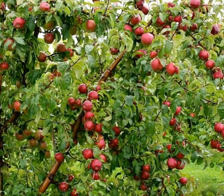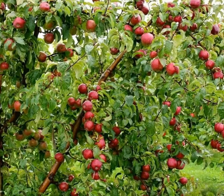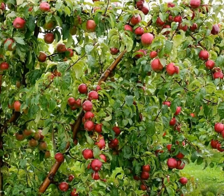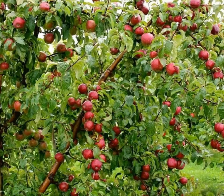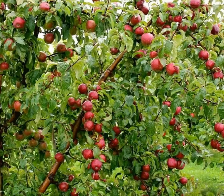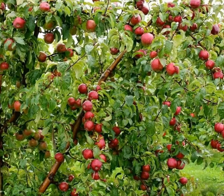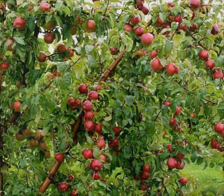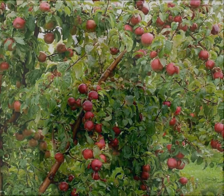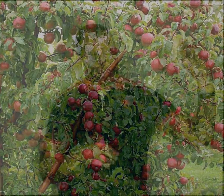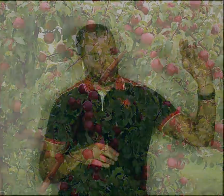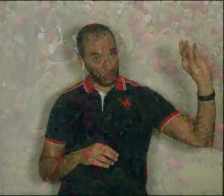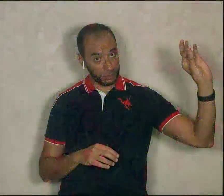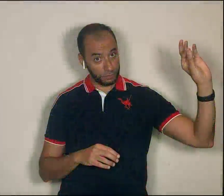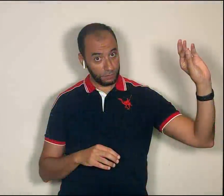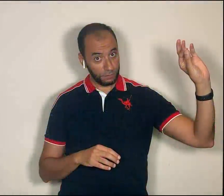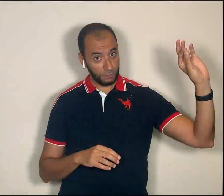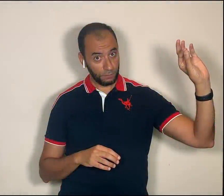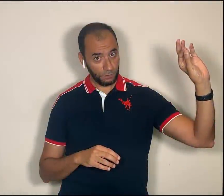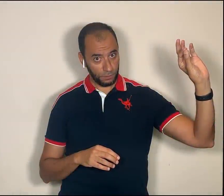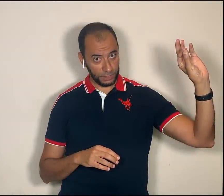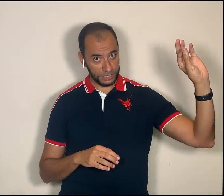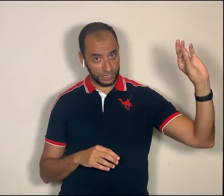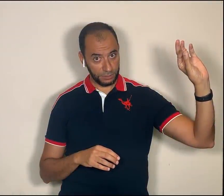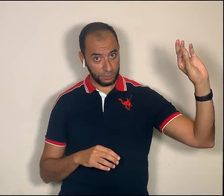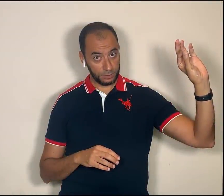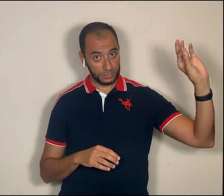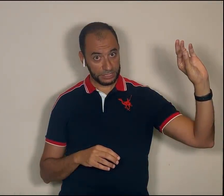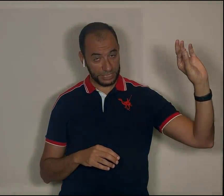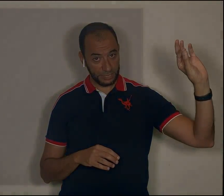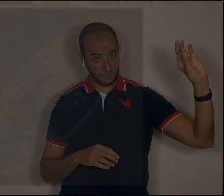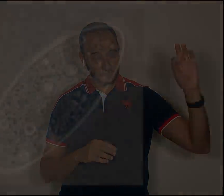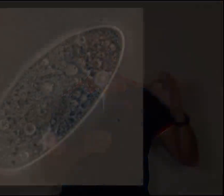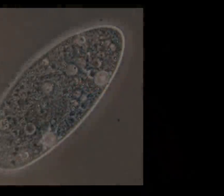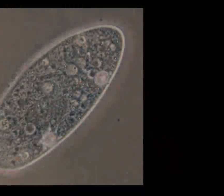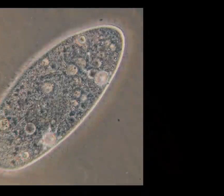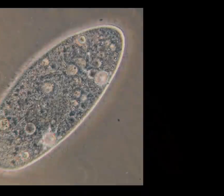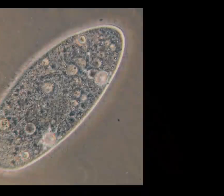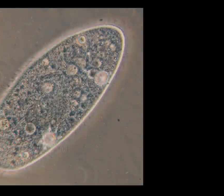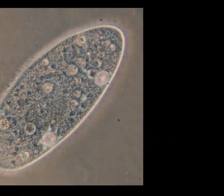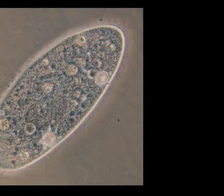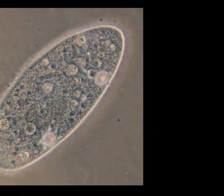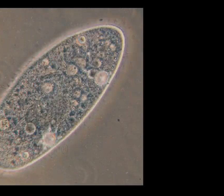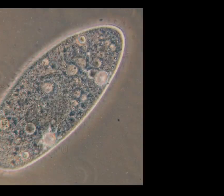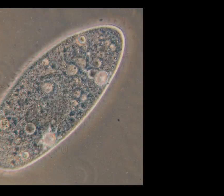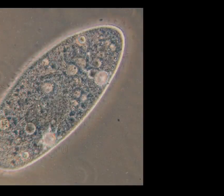and we have the starting point from a single cell;